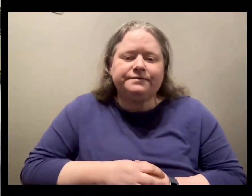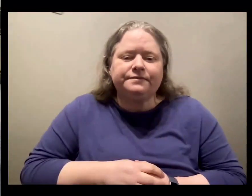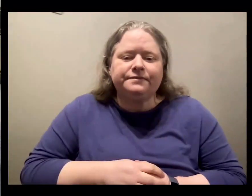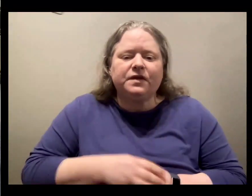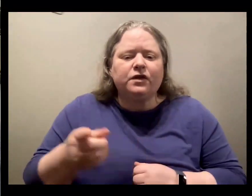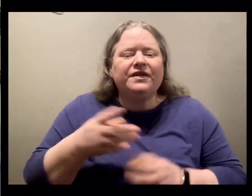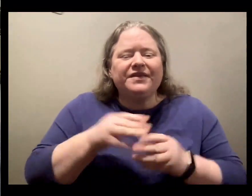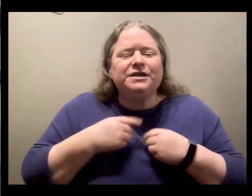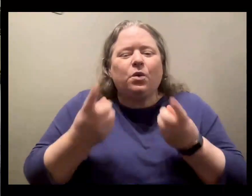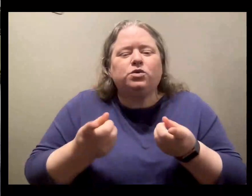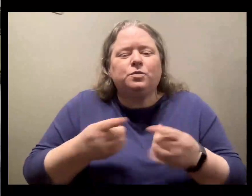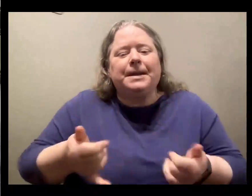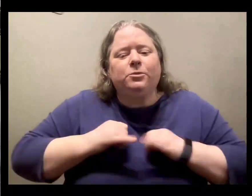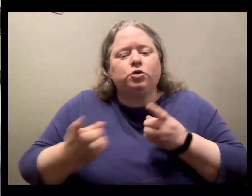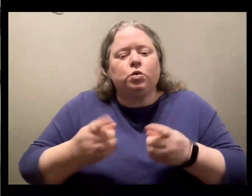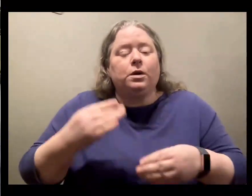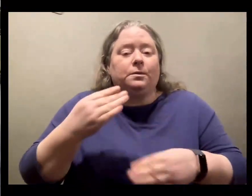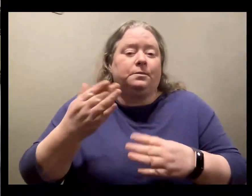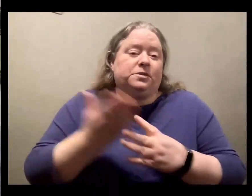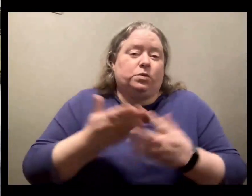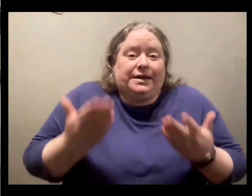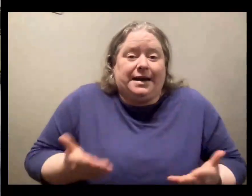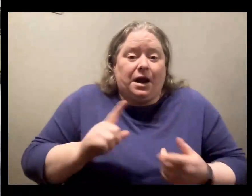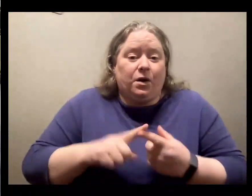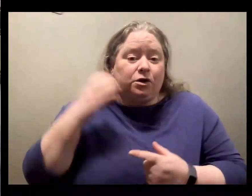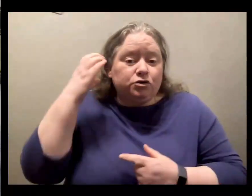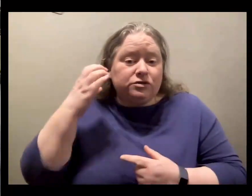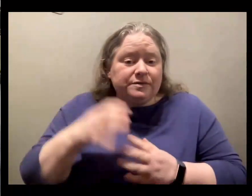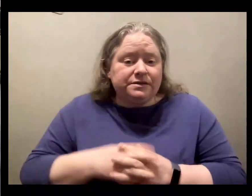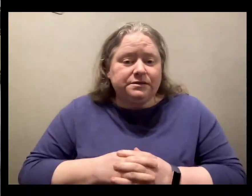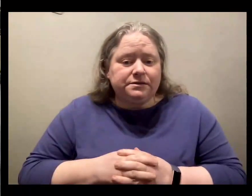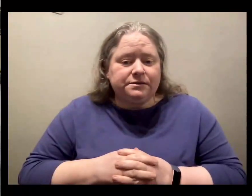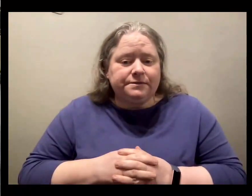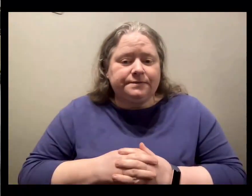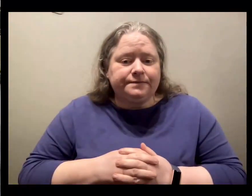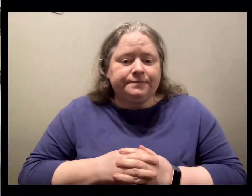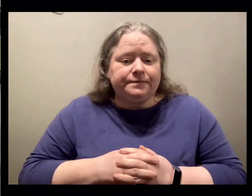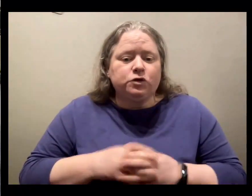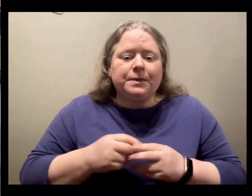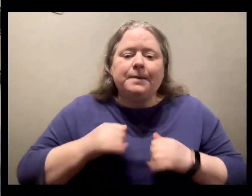They're the things I want to be able to do, between now and Christmas;